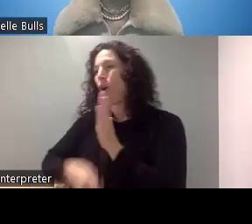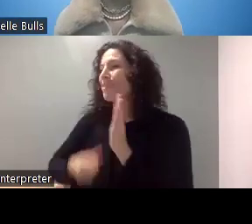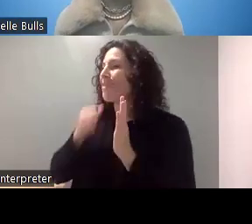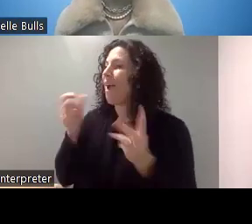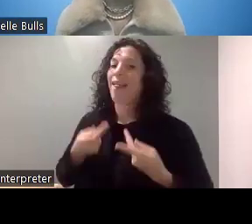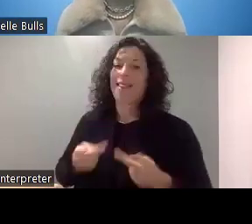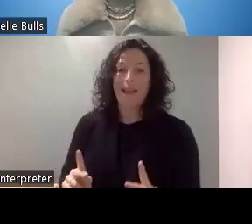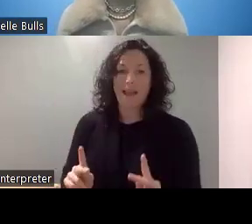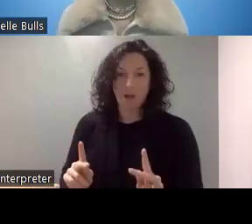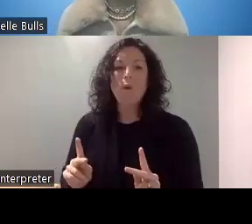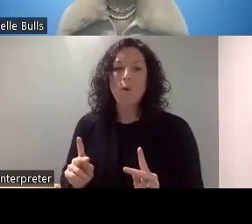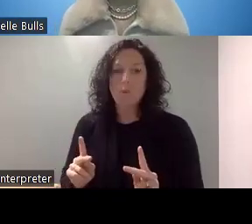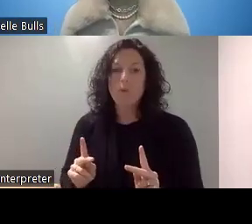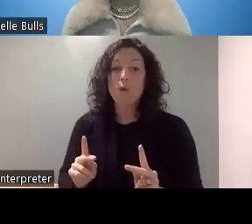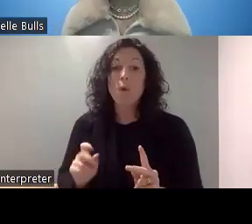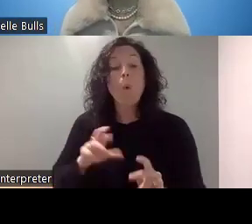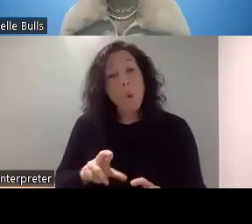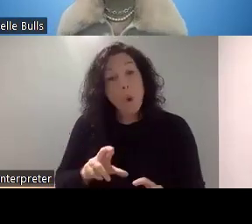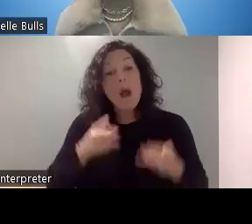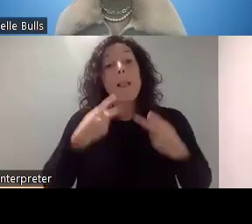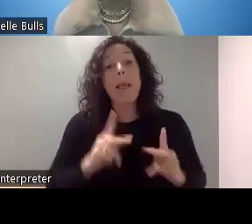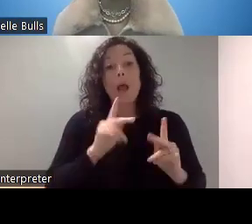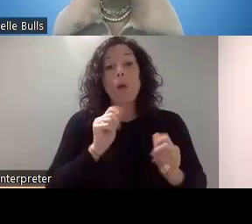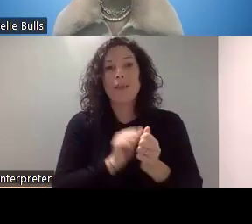or allowable in certain circumstances,